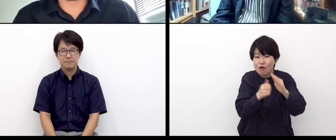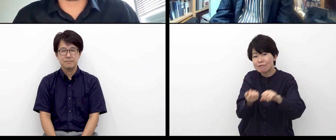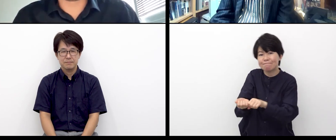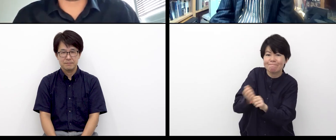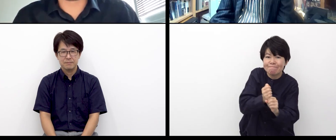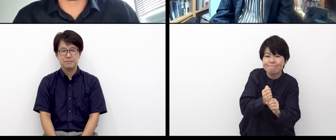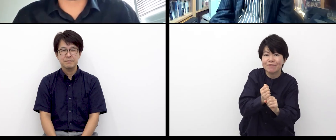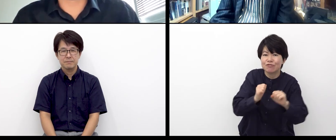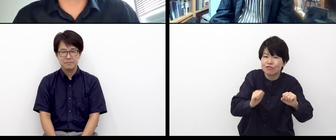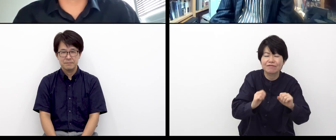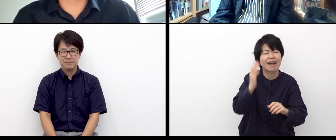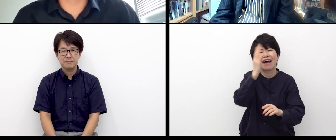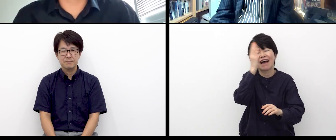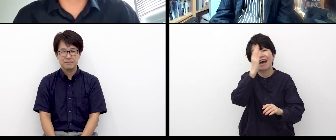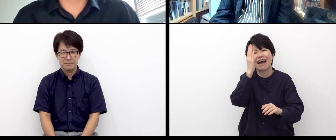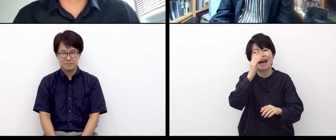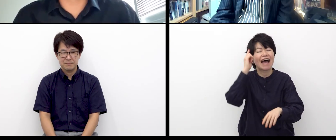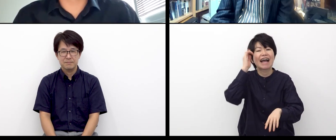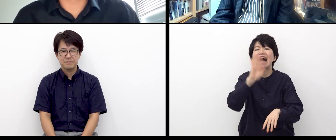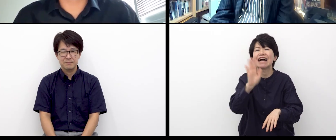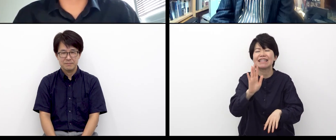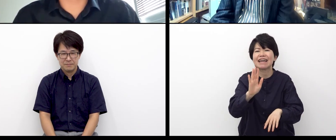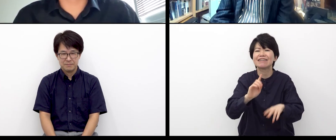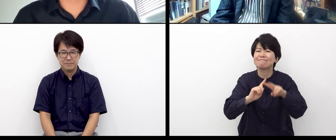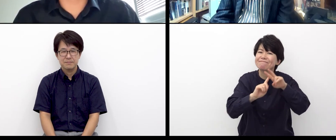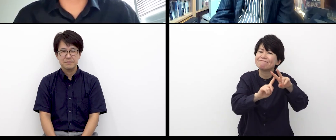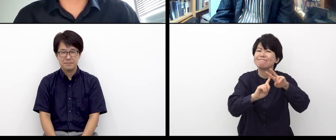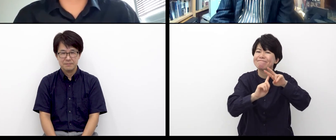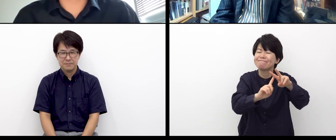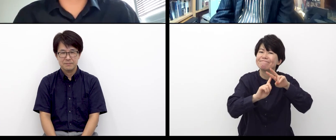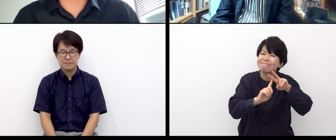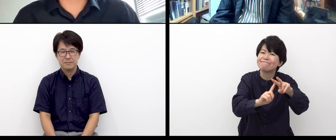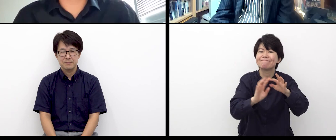it will be better to focus on energizing it, personally.